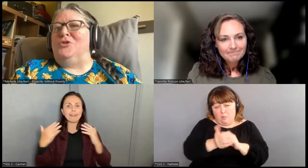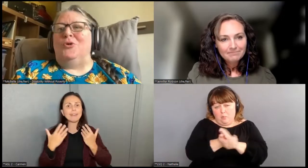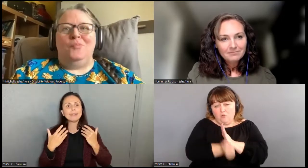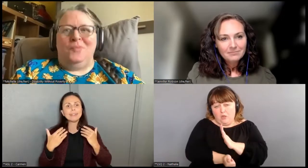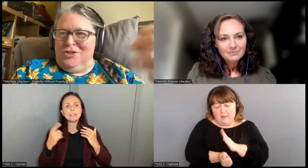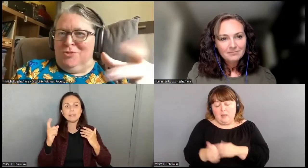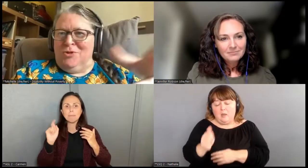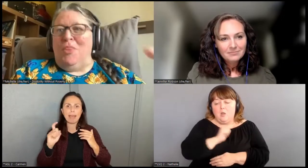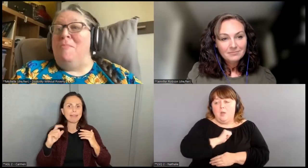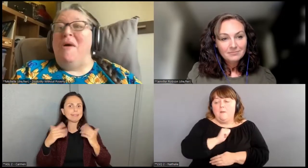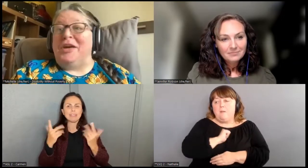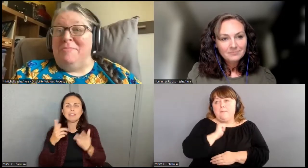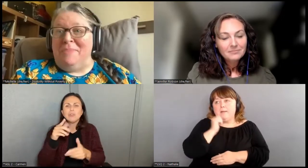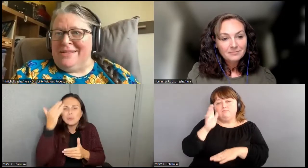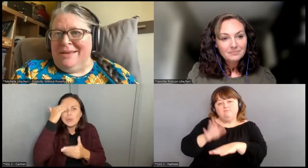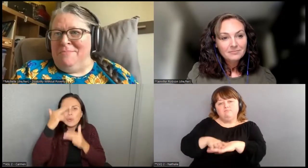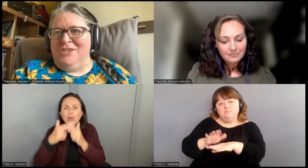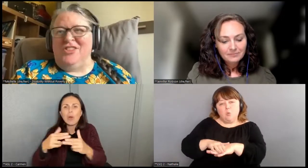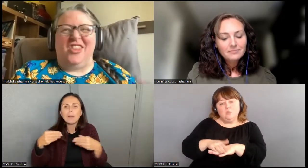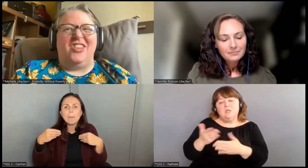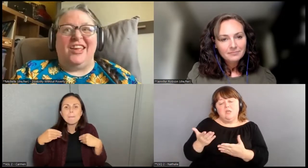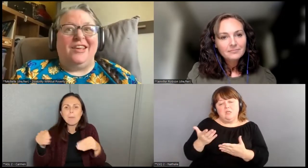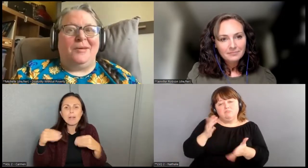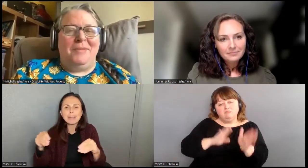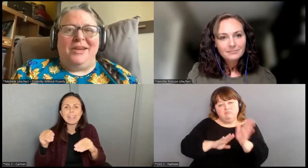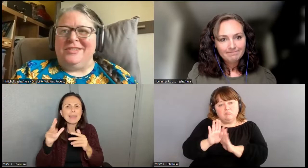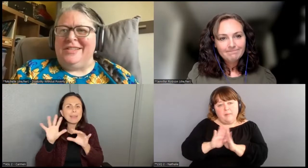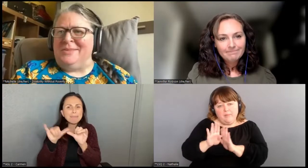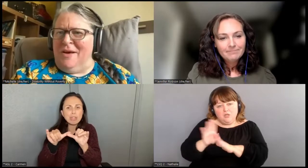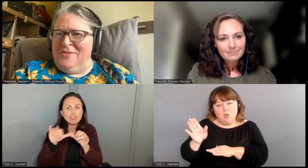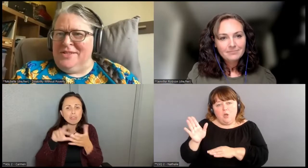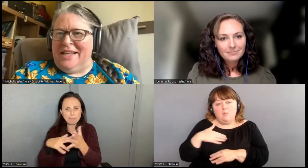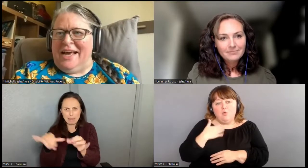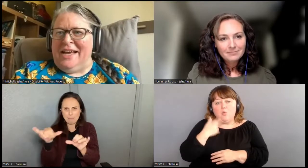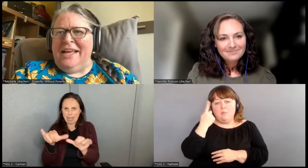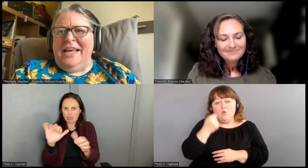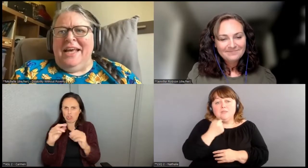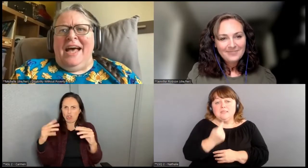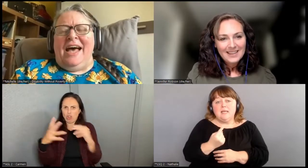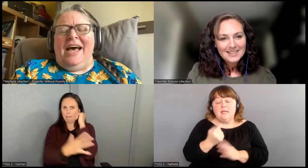THE -- AS YOU KNOW THE MARKET BASKET MEASURE, THE THING THAT MEASURES THIS POVERTY LINE.